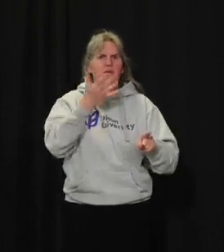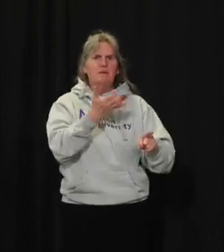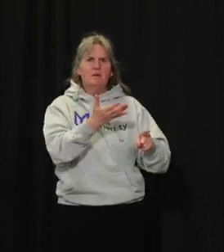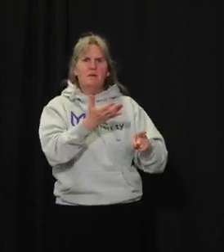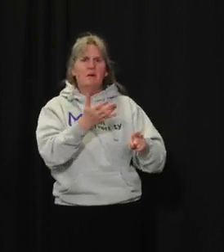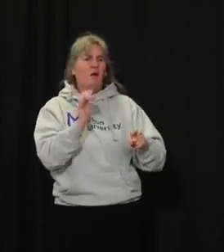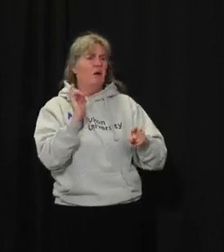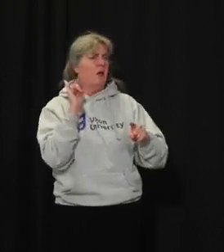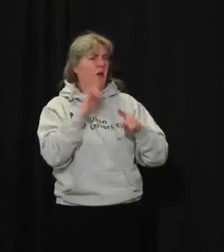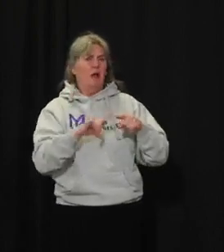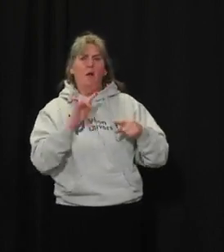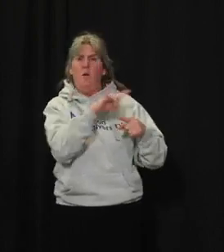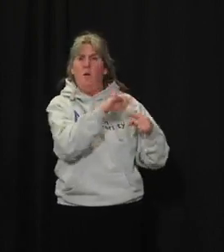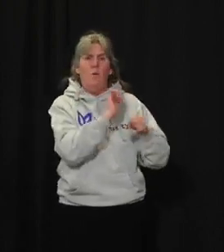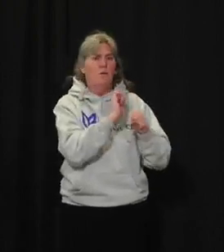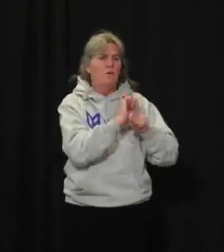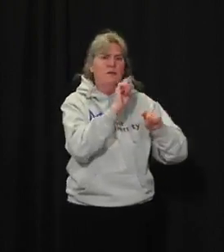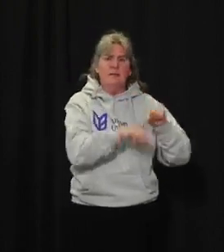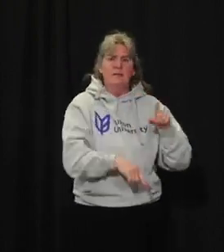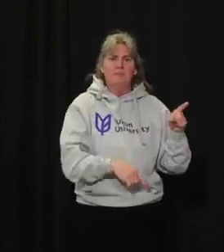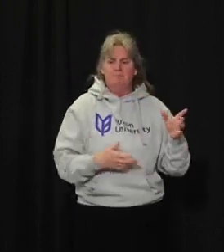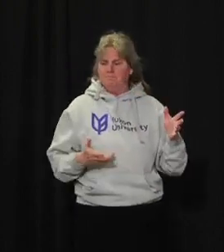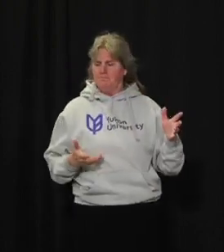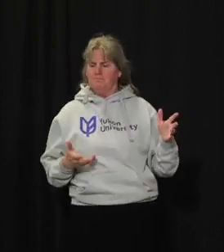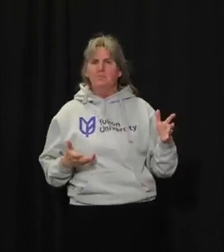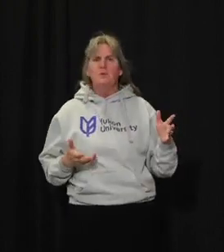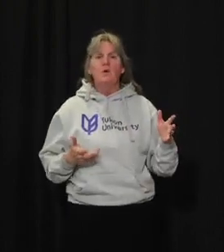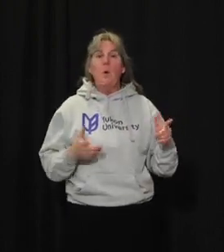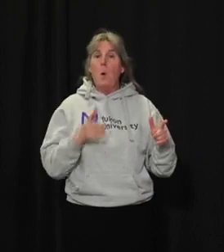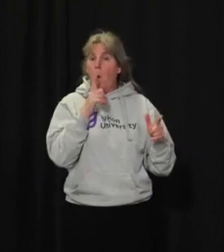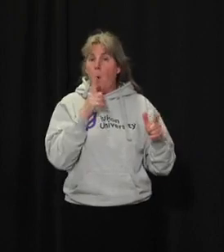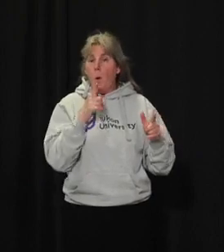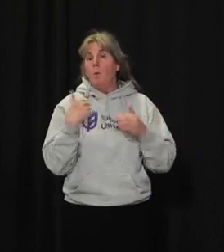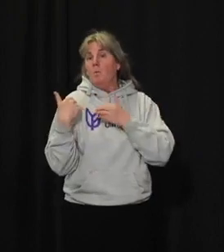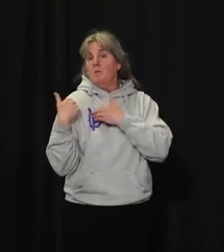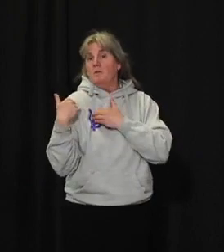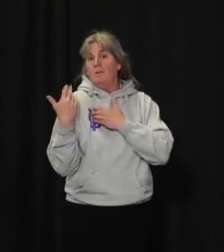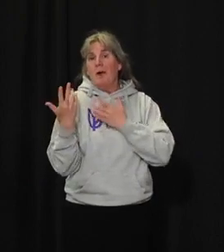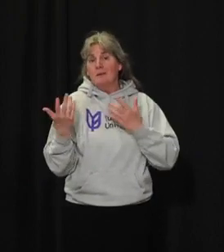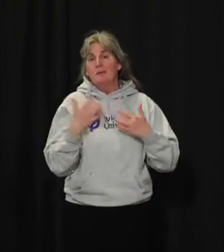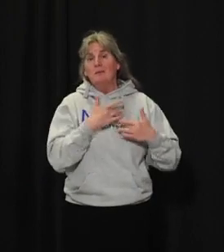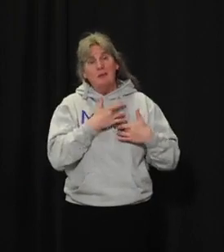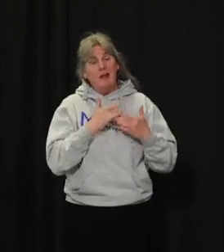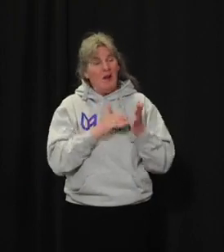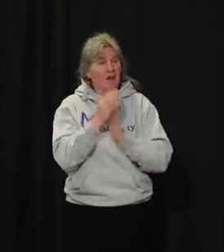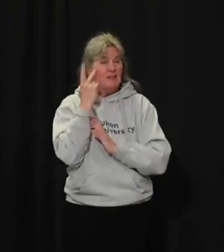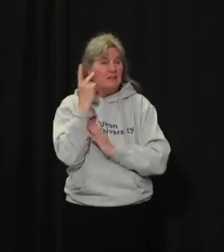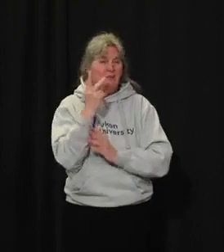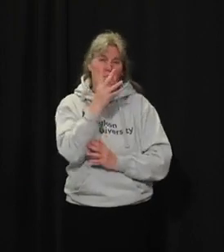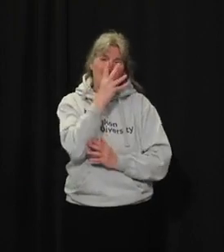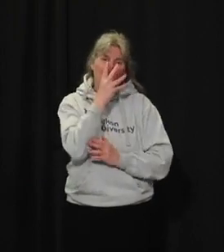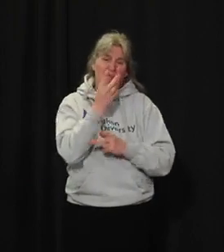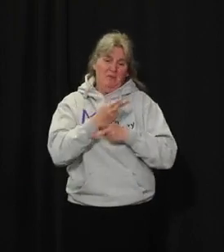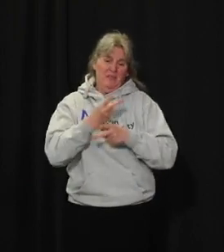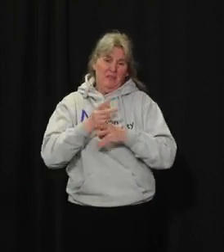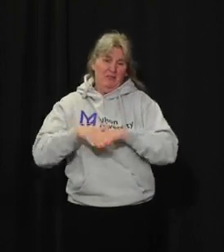cannot get back to work. And in most cases, the ones responsible for childcare are the mothers.